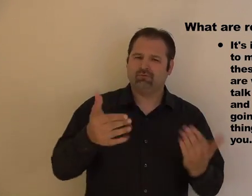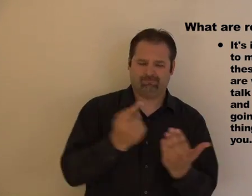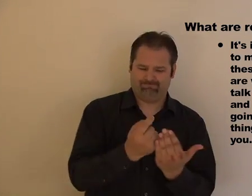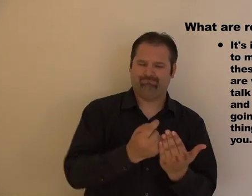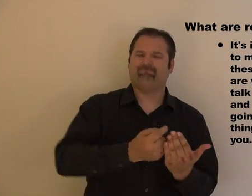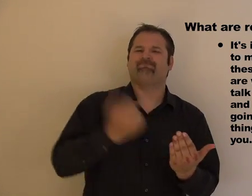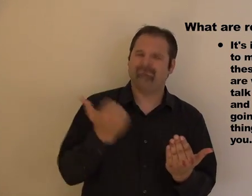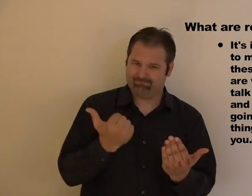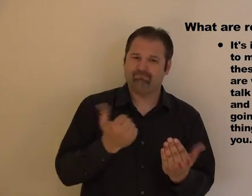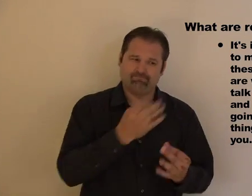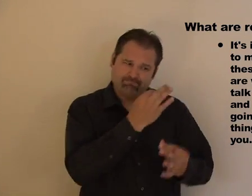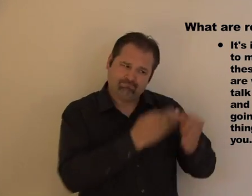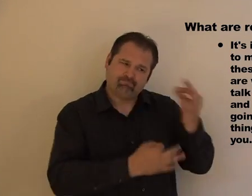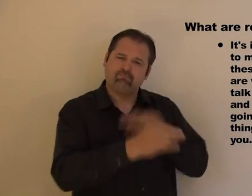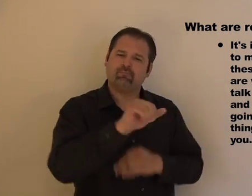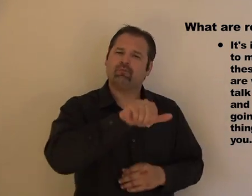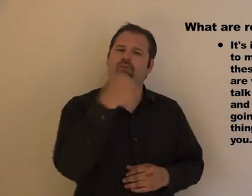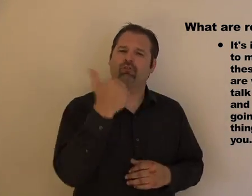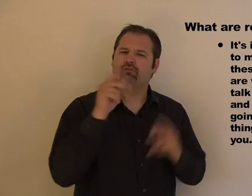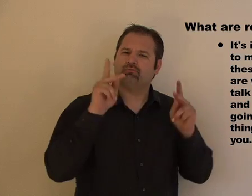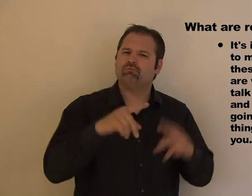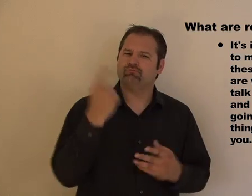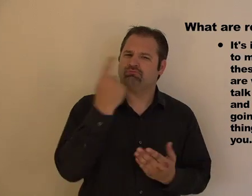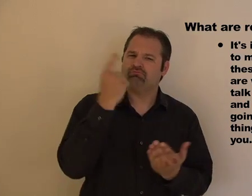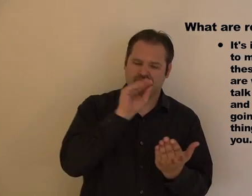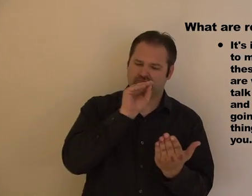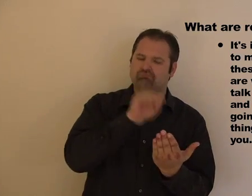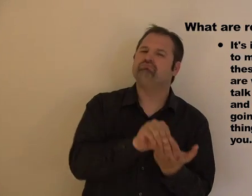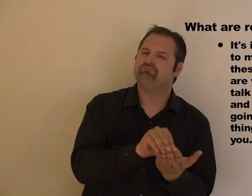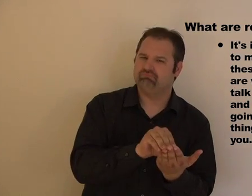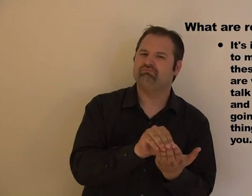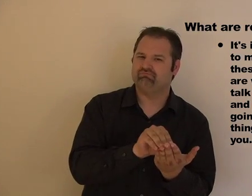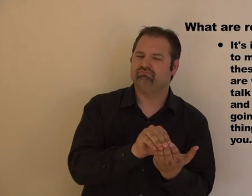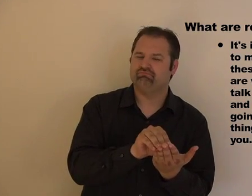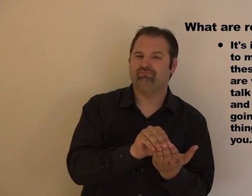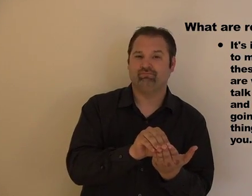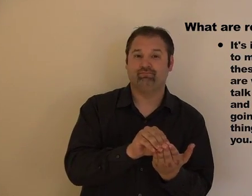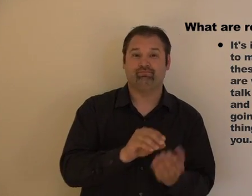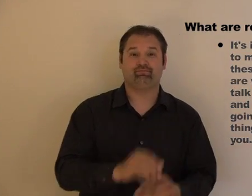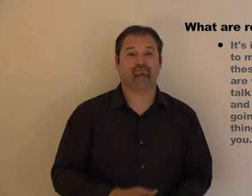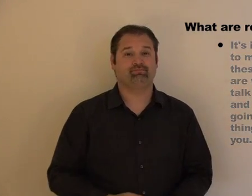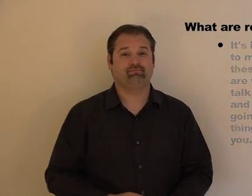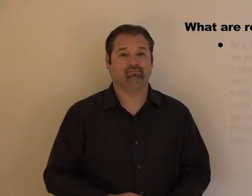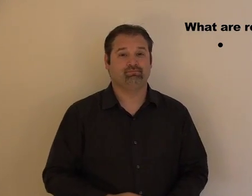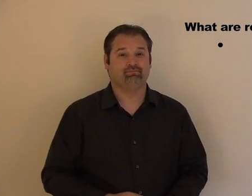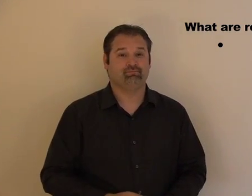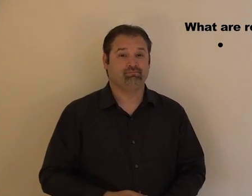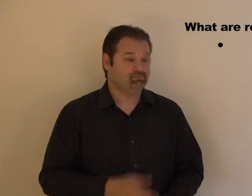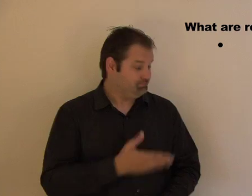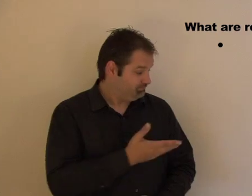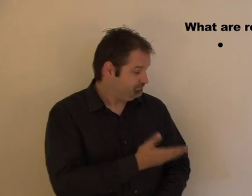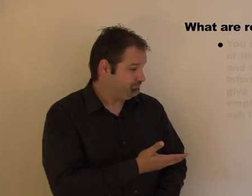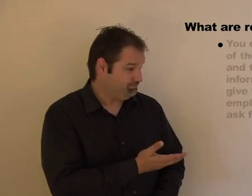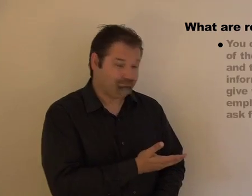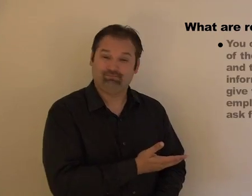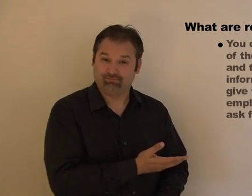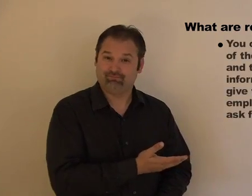You can create a list of people and their contact information